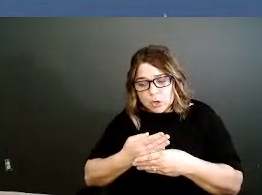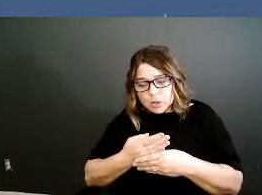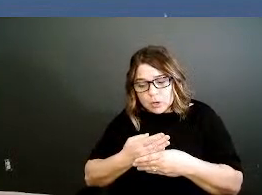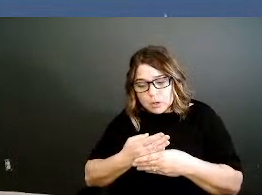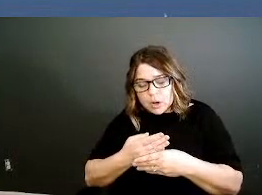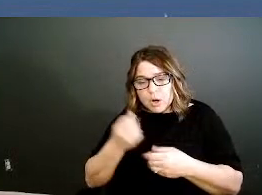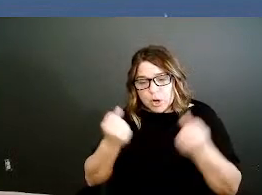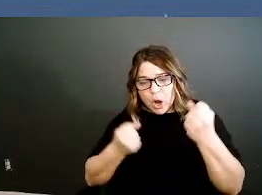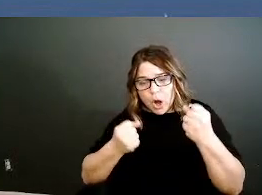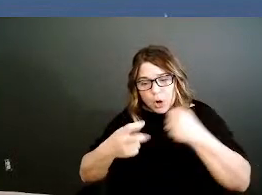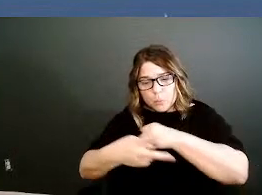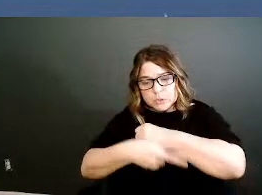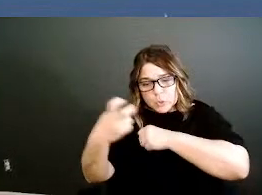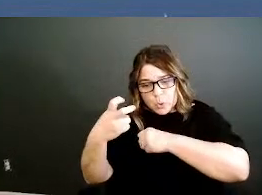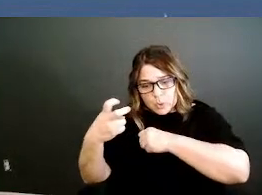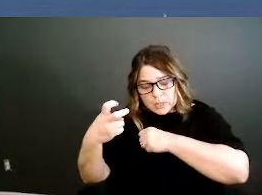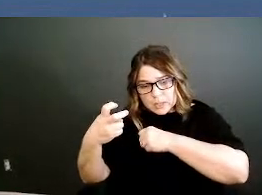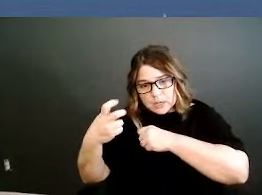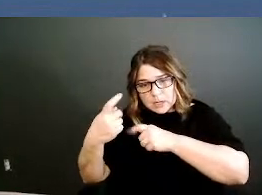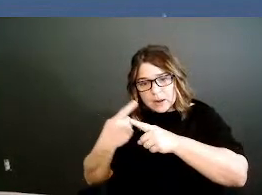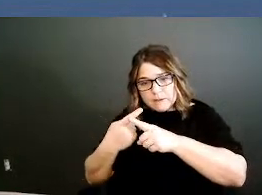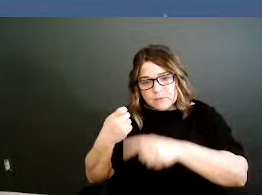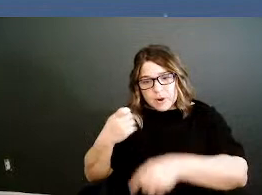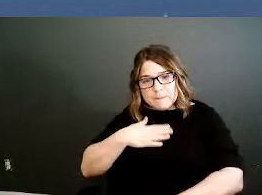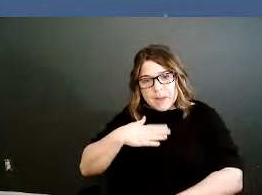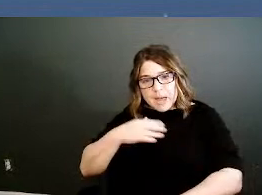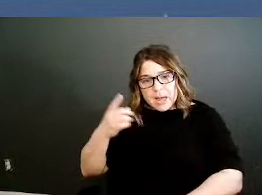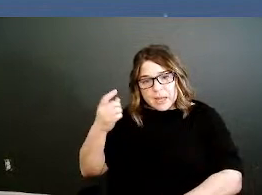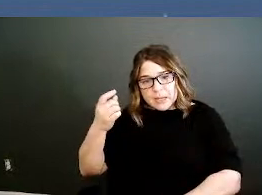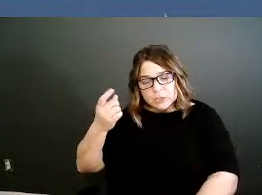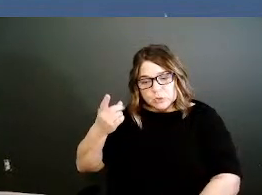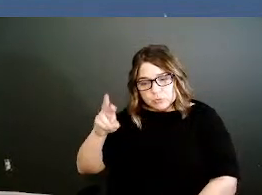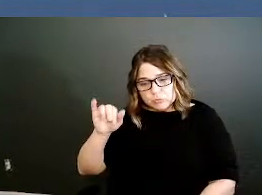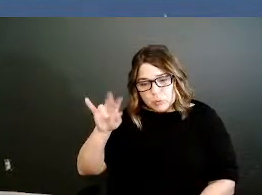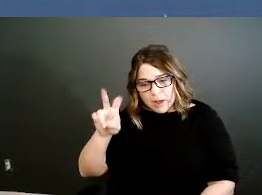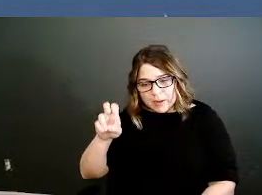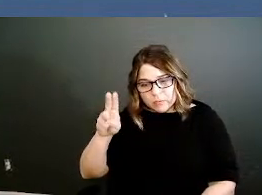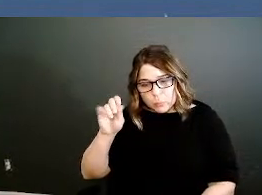IT WAS -- TWO OTHER FAMILIES IN THE NEIGHBORHOOD AND NOT ENOUGH IS BEING DONE.